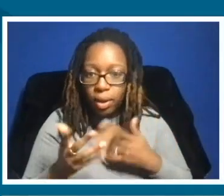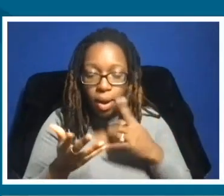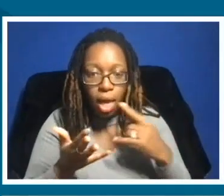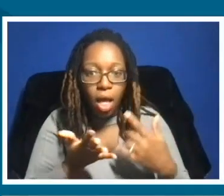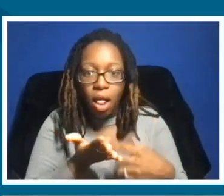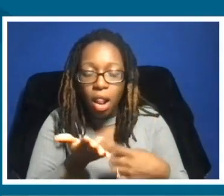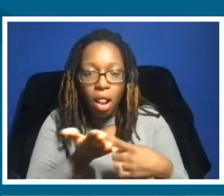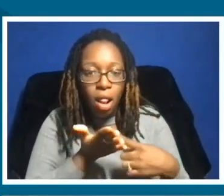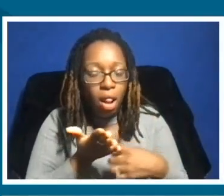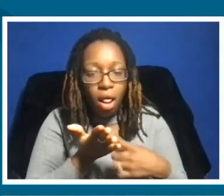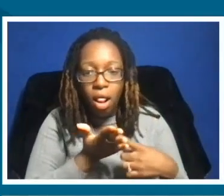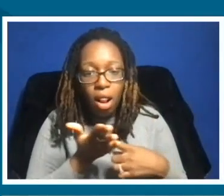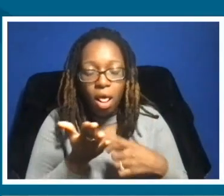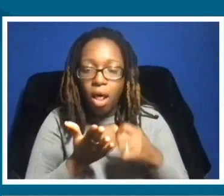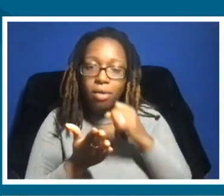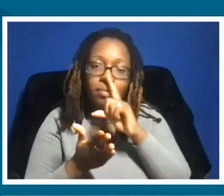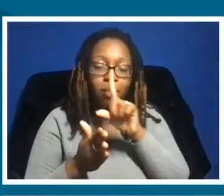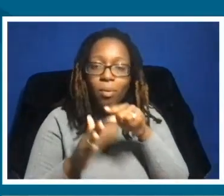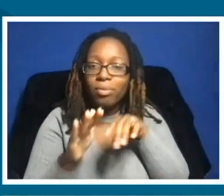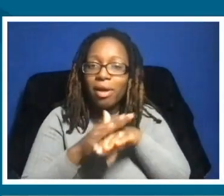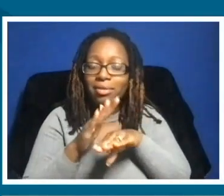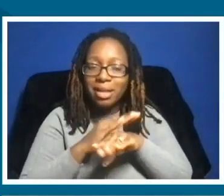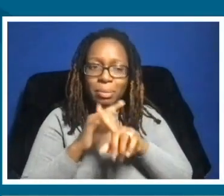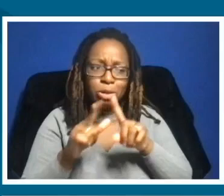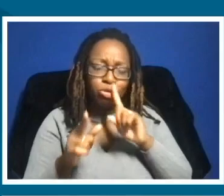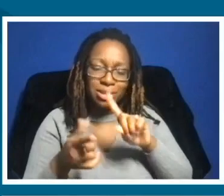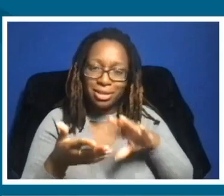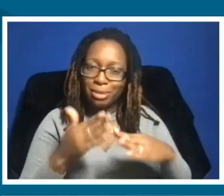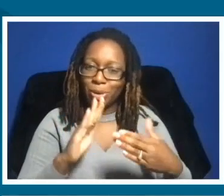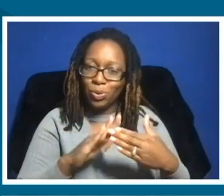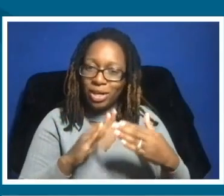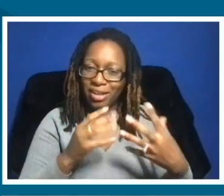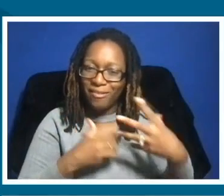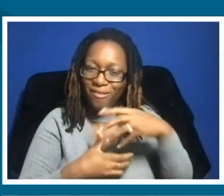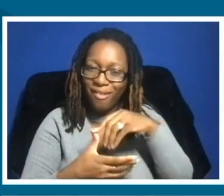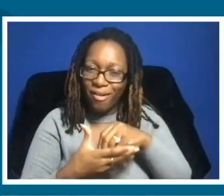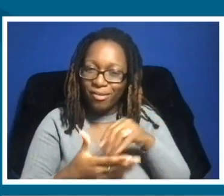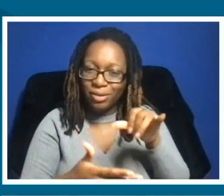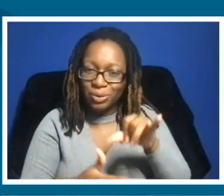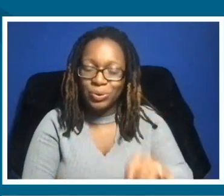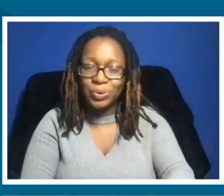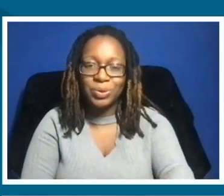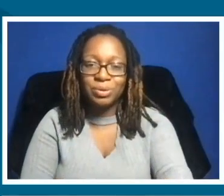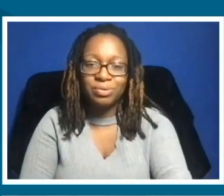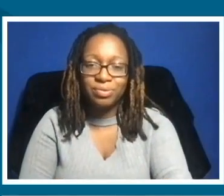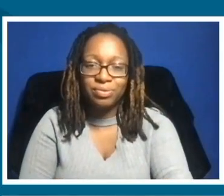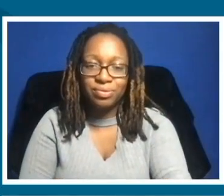access but also that community interaction too um but this was just like right on the